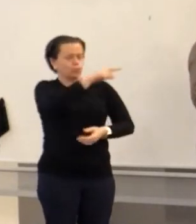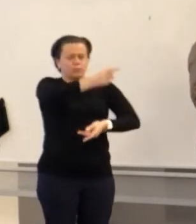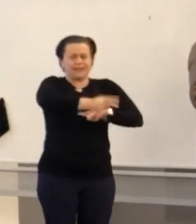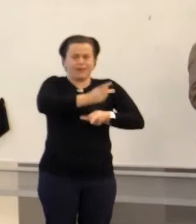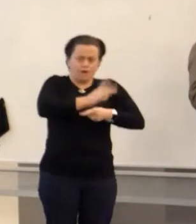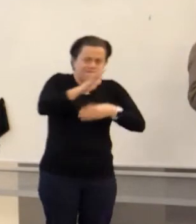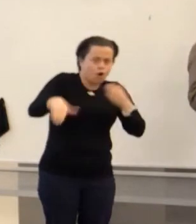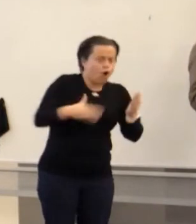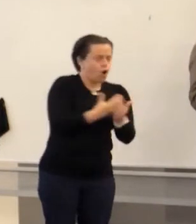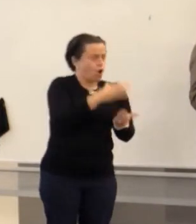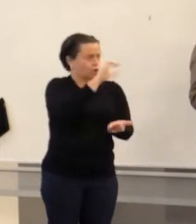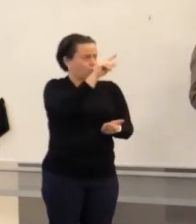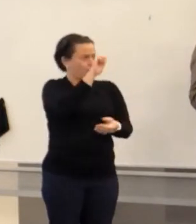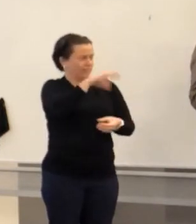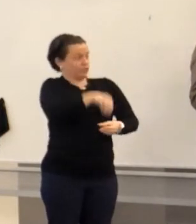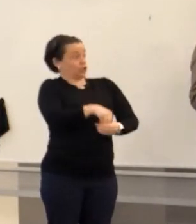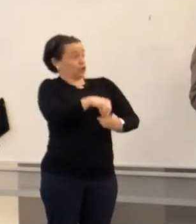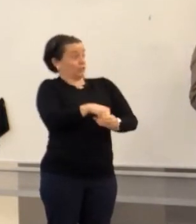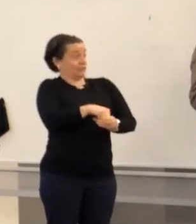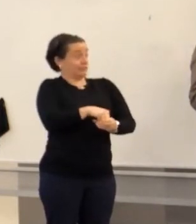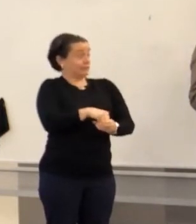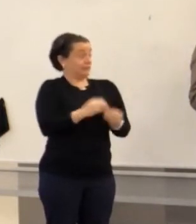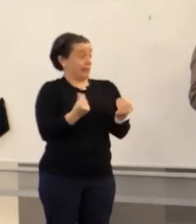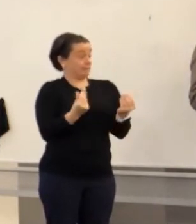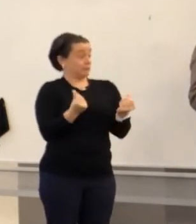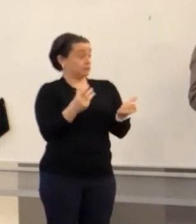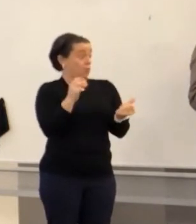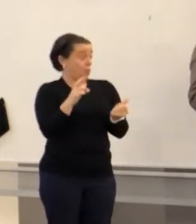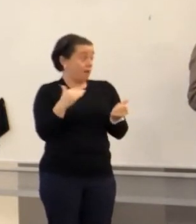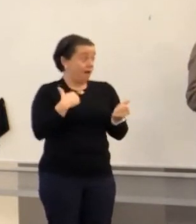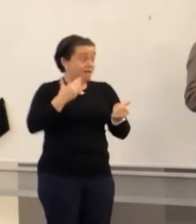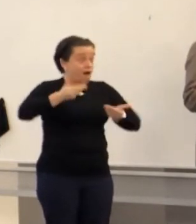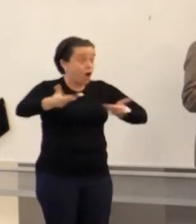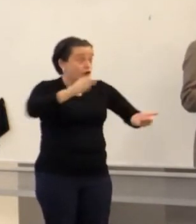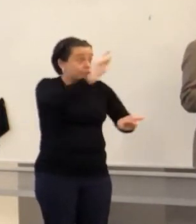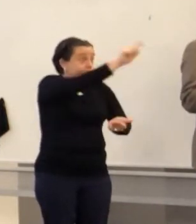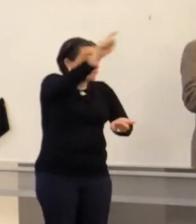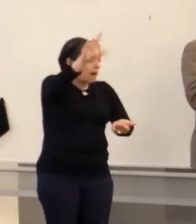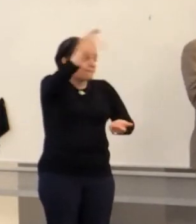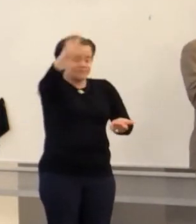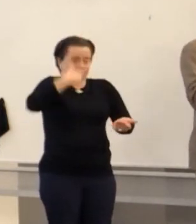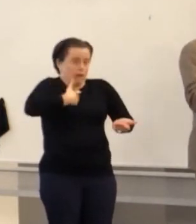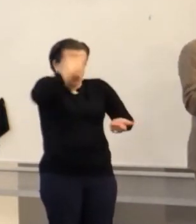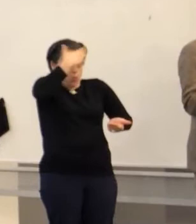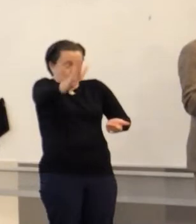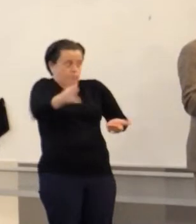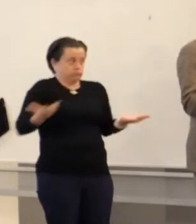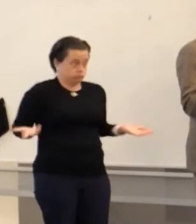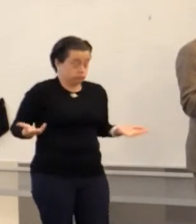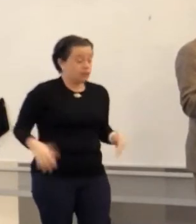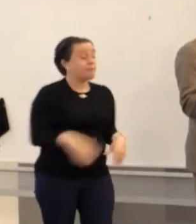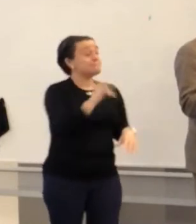but copyright protection can be very valuable for that and it's also if someone just copies your code.